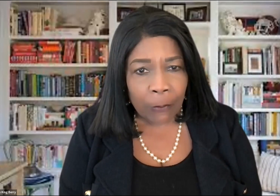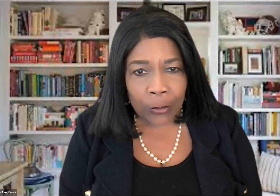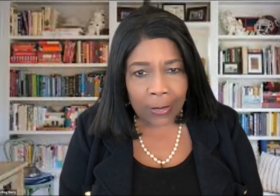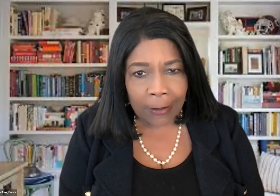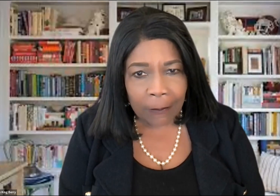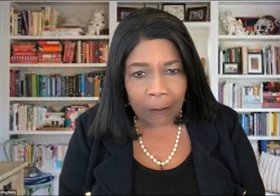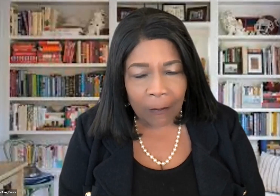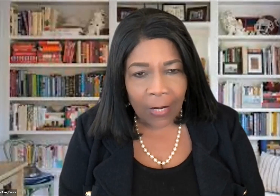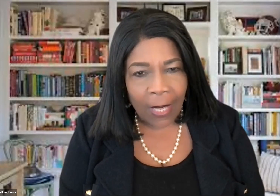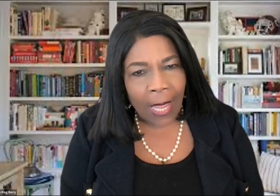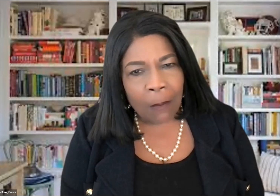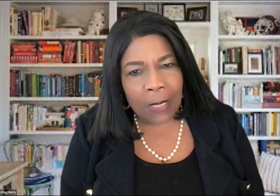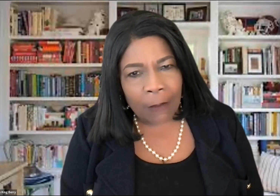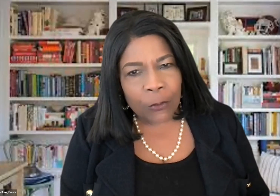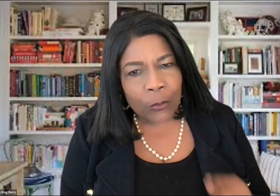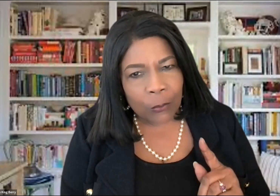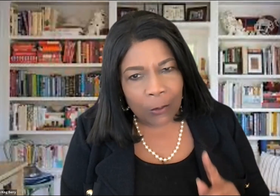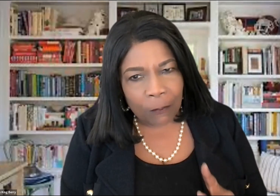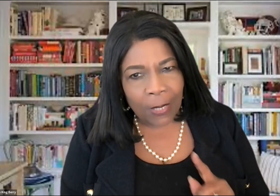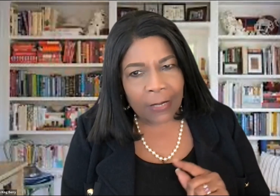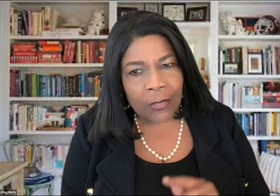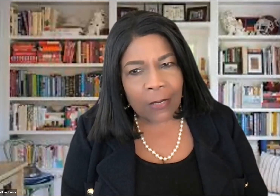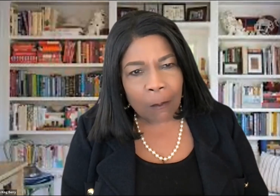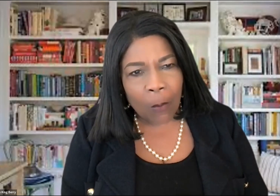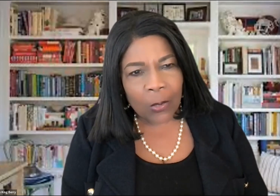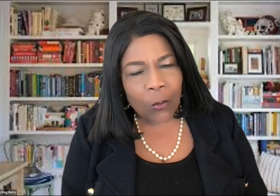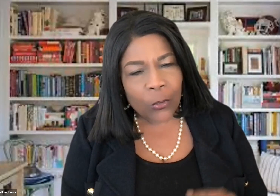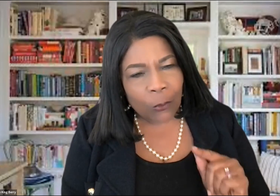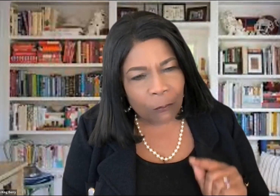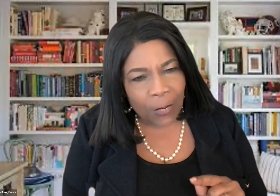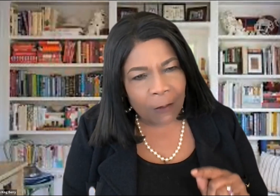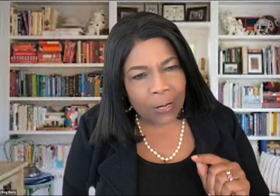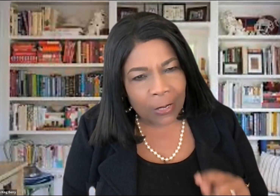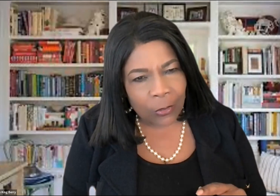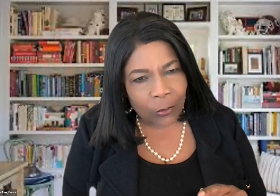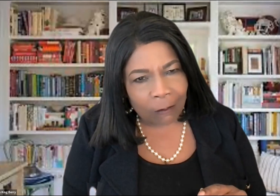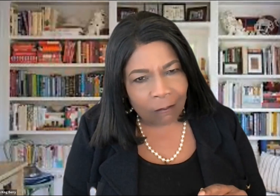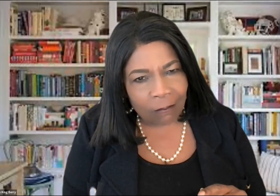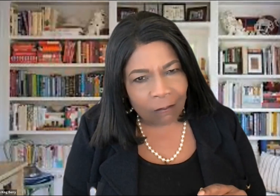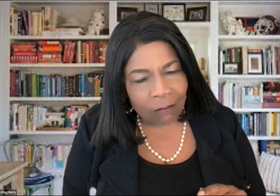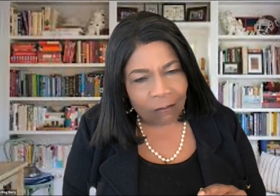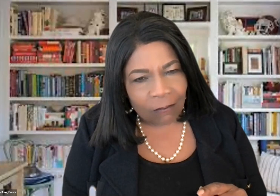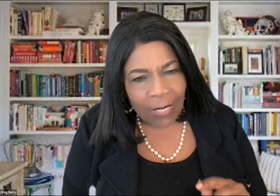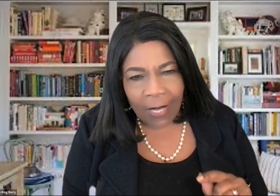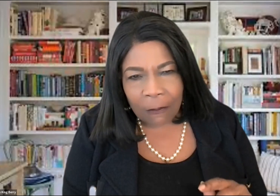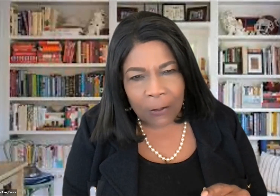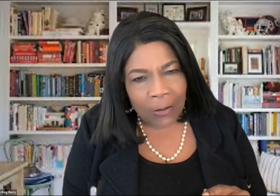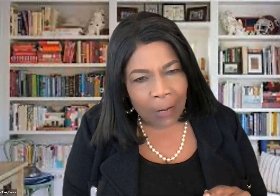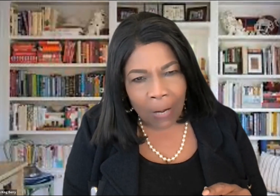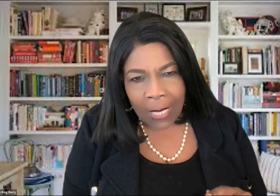Diversity. I would like for you to reflect just the moment on your favorite teacher.